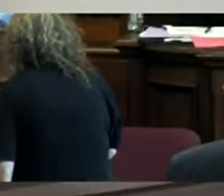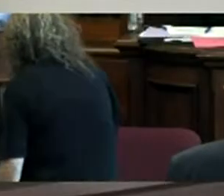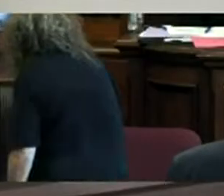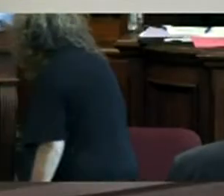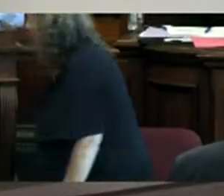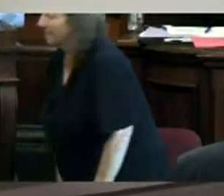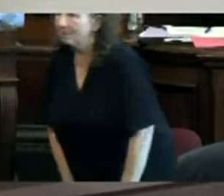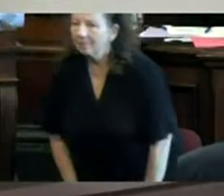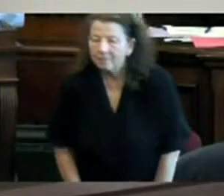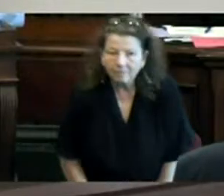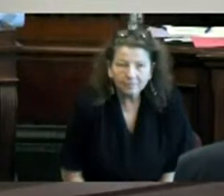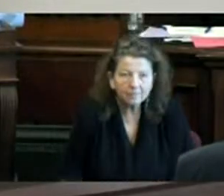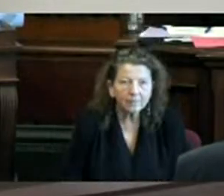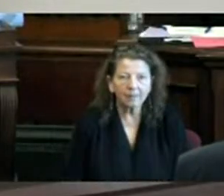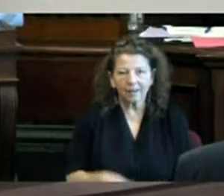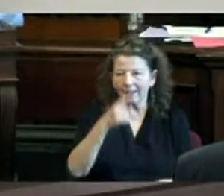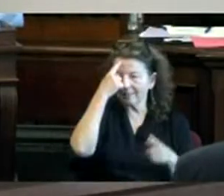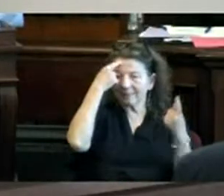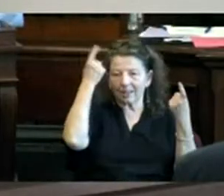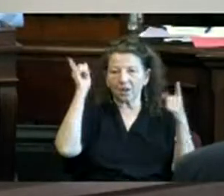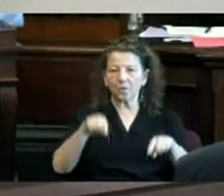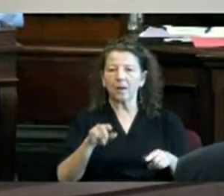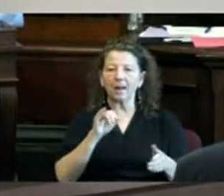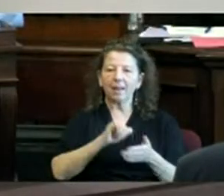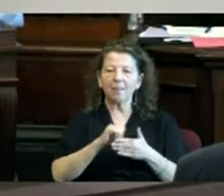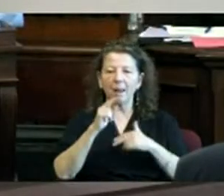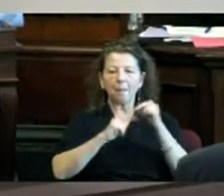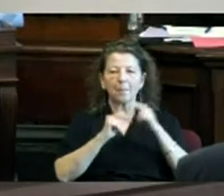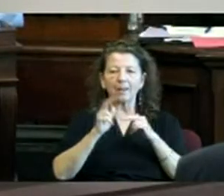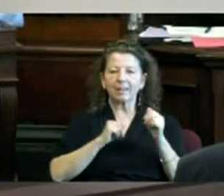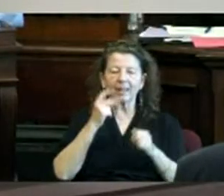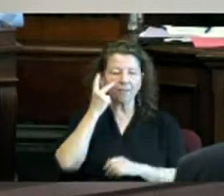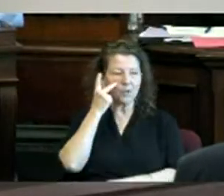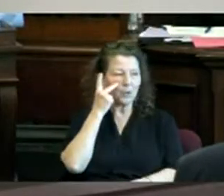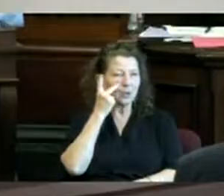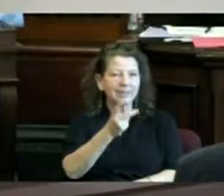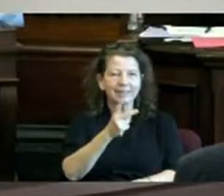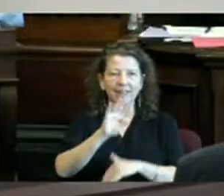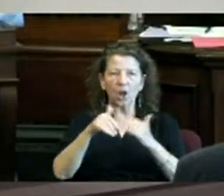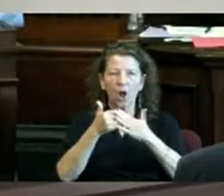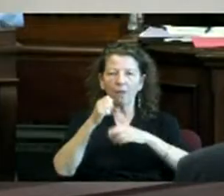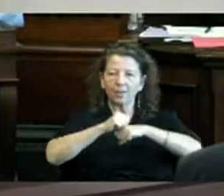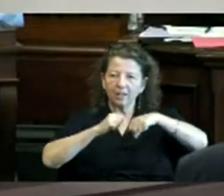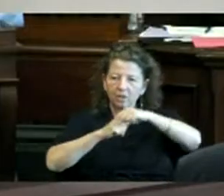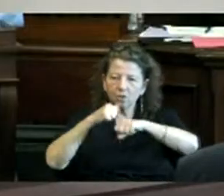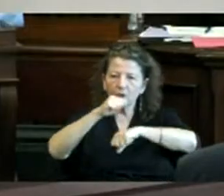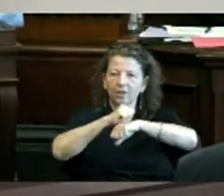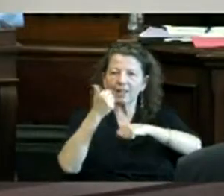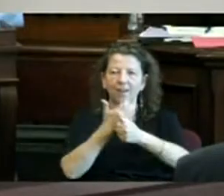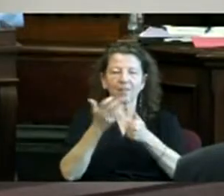Yeah, I have to agree. It's a marvel. I work in the building.